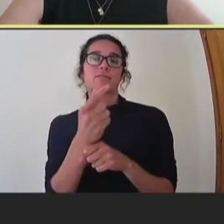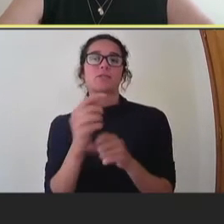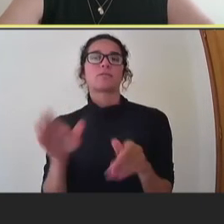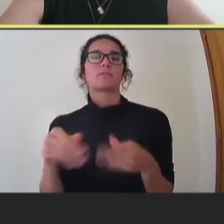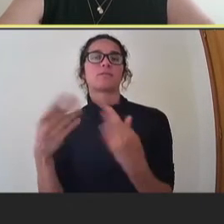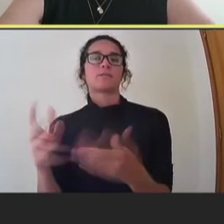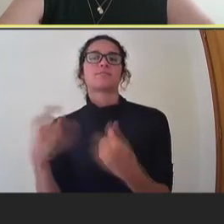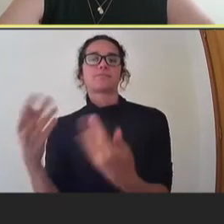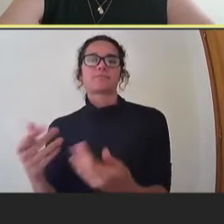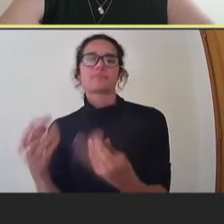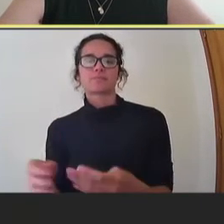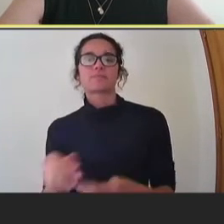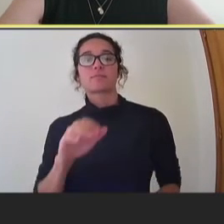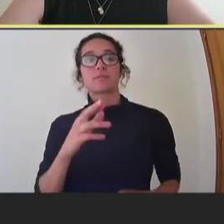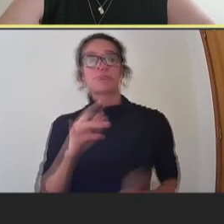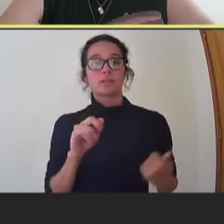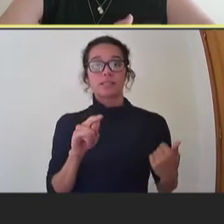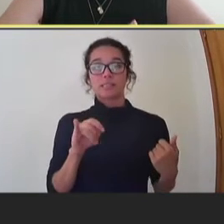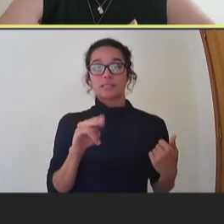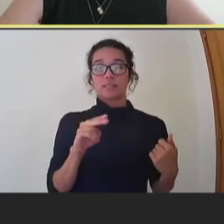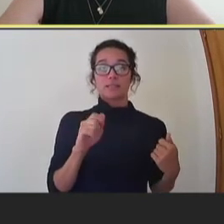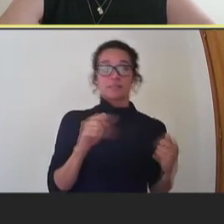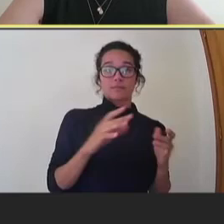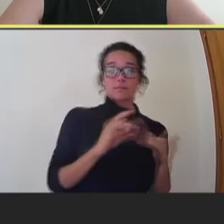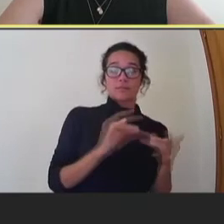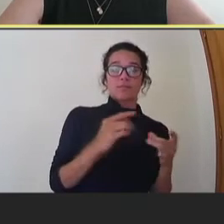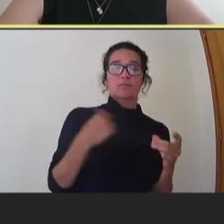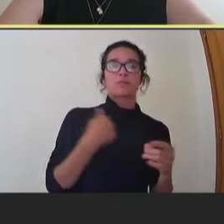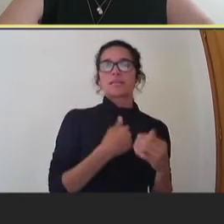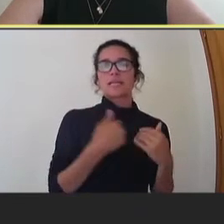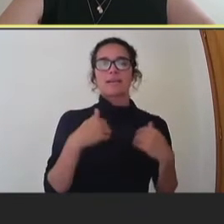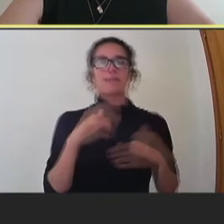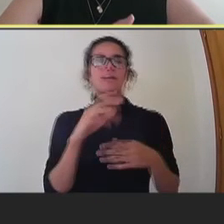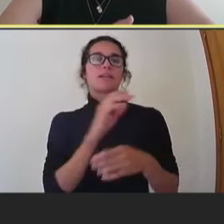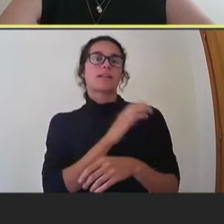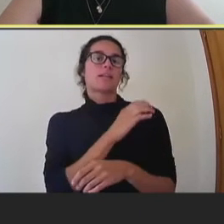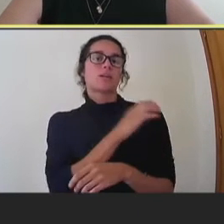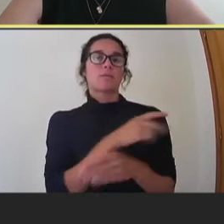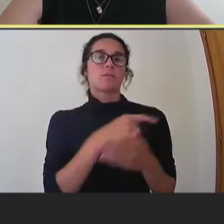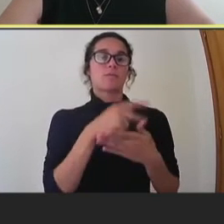we have clinical programs, obviously running in seasonal, but in pandemic,